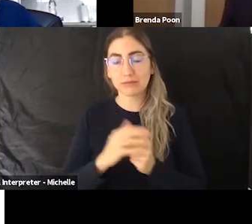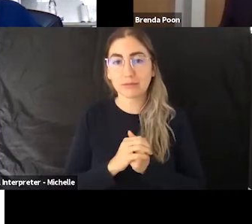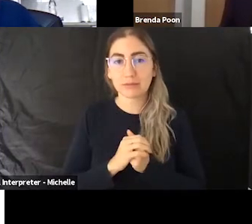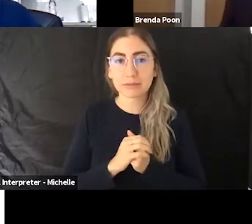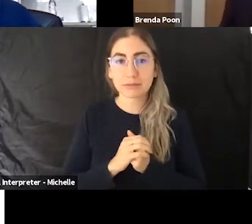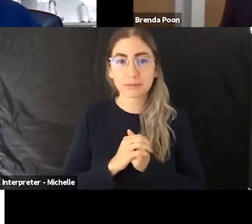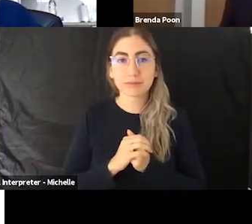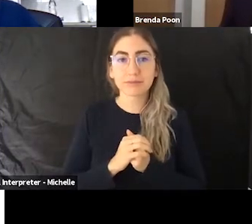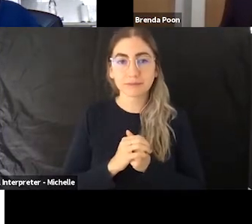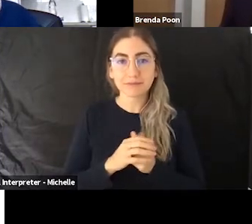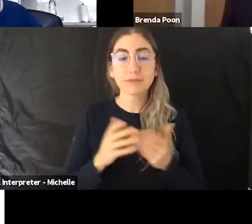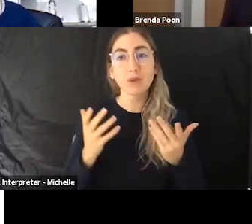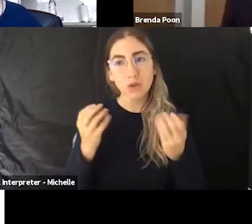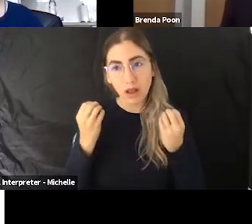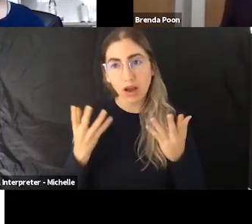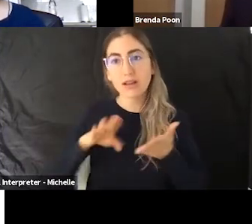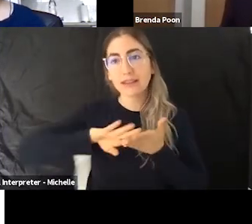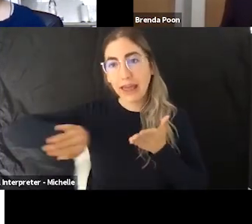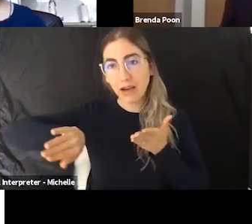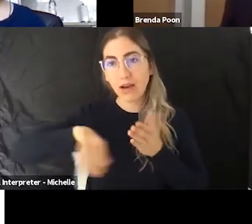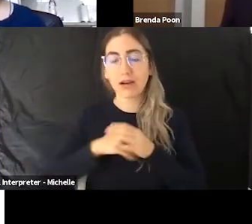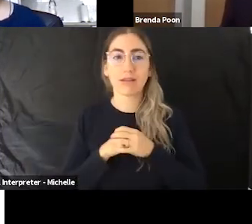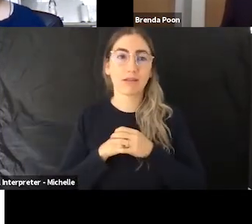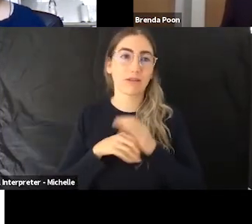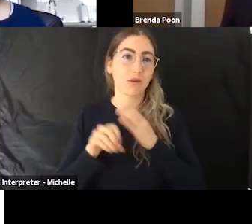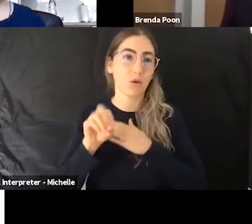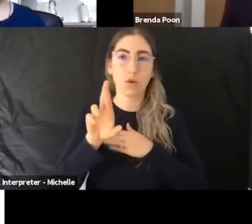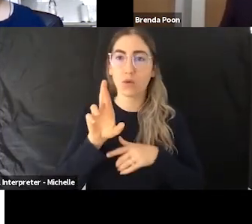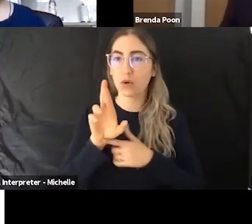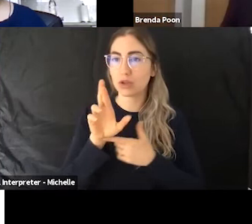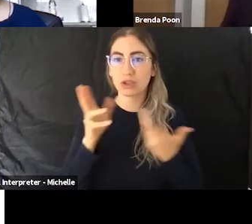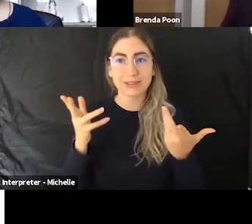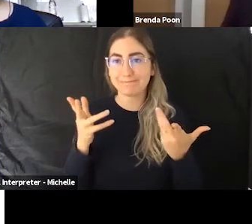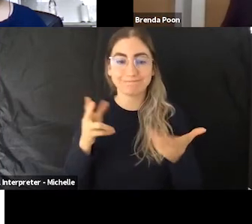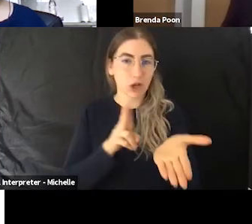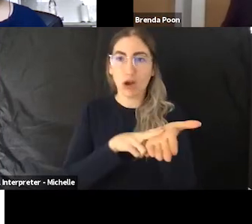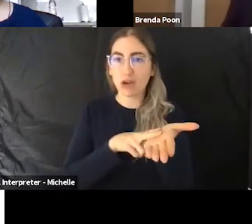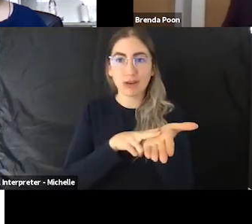TOP THEME HERE AROUND BUSINESS SLOWDOWN OR SHUTDOWN AND EMPLOYERS HAVING REALLY REDUCED EMPLOYMENT OFFERS -- EMPLOYMENT HOURS TO OFFER. AND EMPLOYERS HAVING REALLY REDUCED EMPLOYMENT OFFERS -- EMPLOYMENT HOURS TO OFFER. AND TERMINATED CONTRACTS.